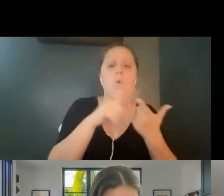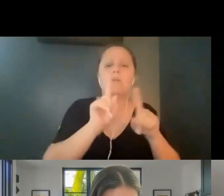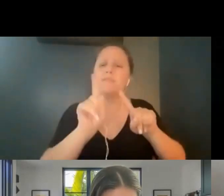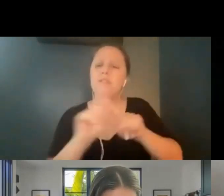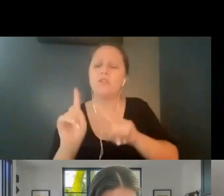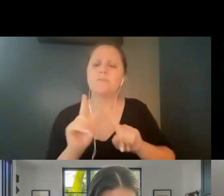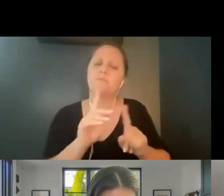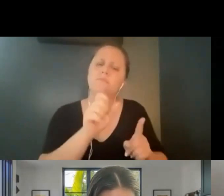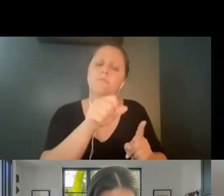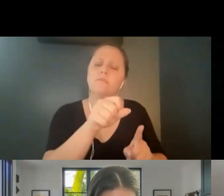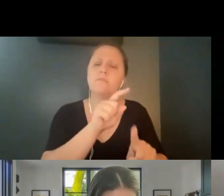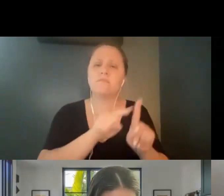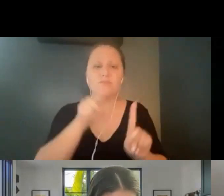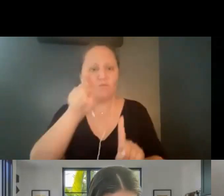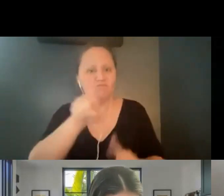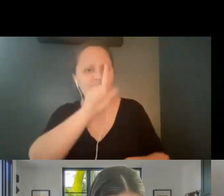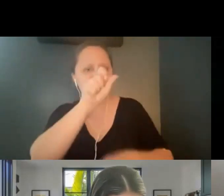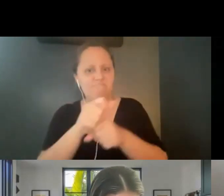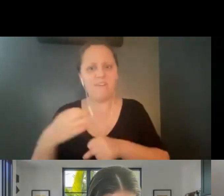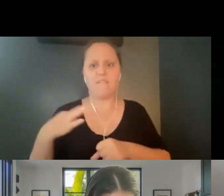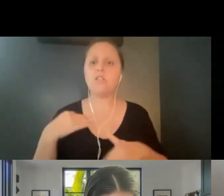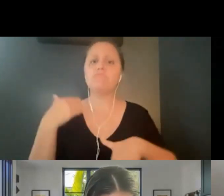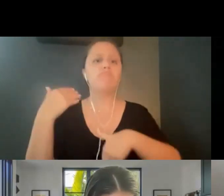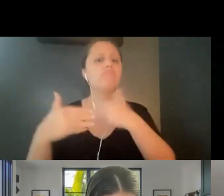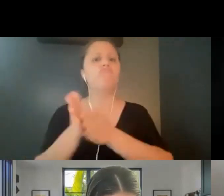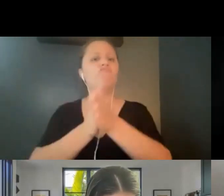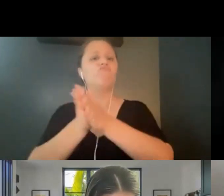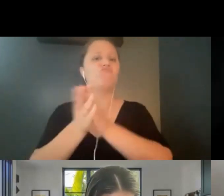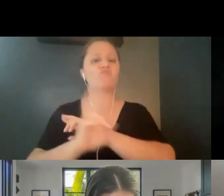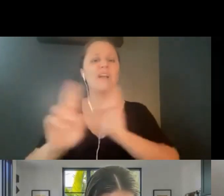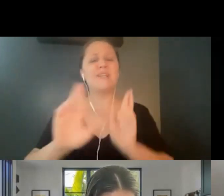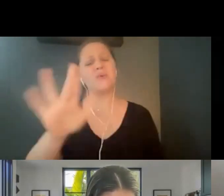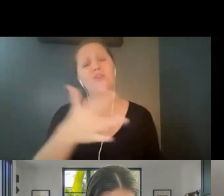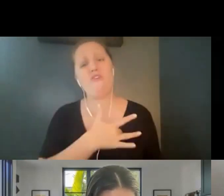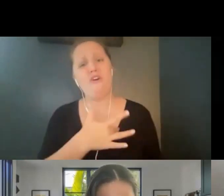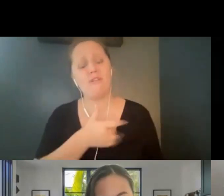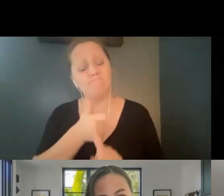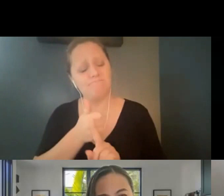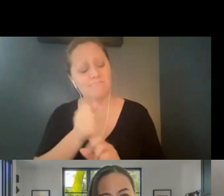work that you actually volunteered signed yourself up to do so your heart is amazing and I've learned so much from you Debbie.